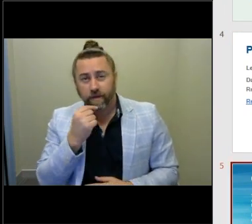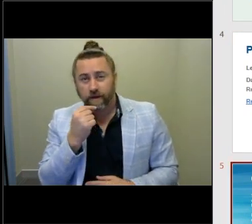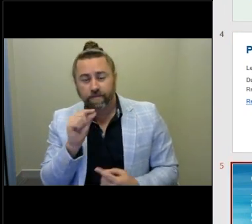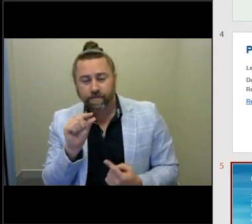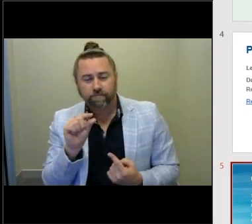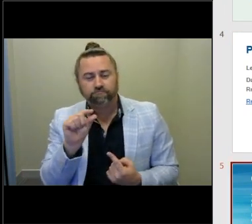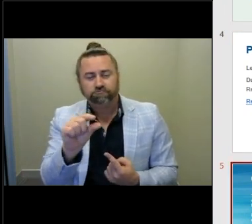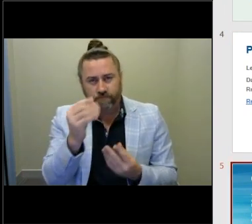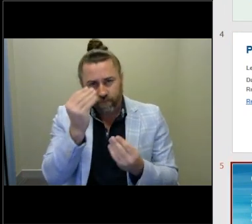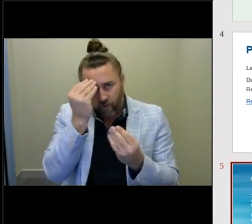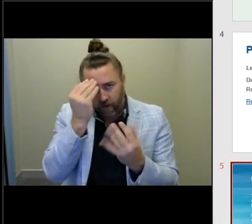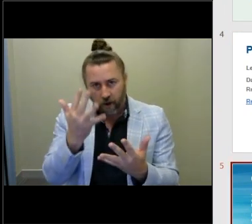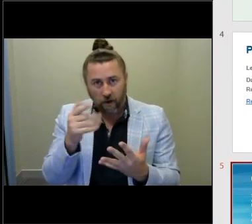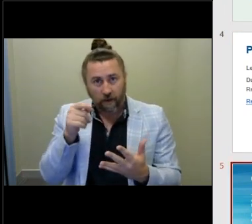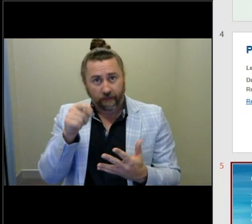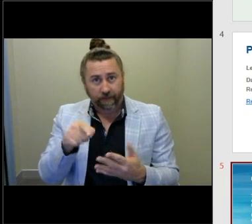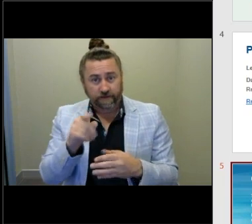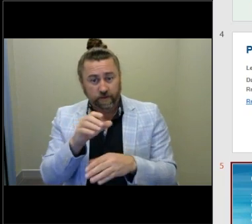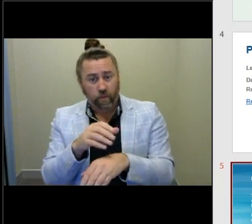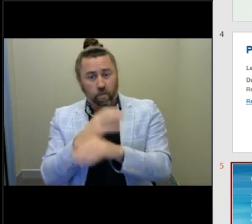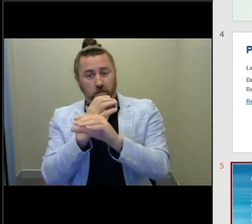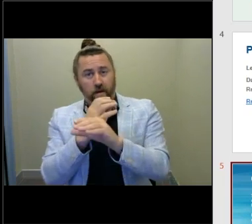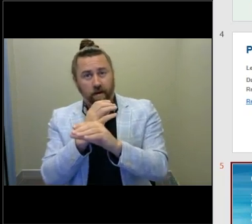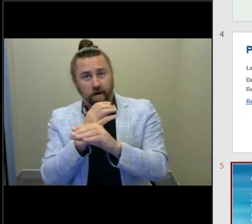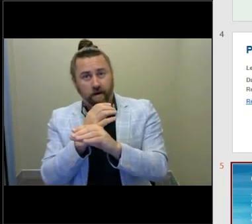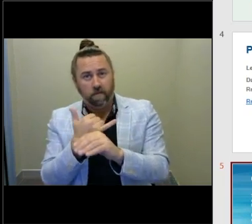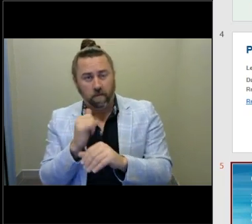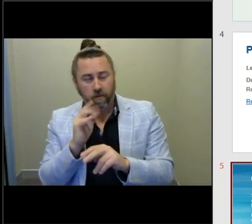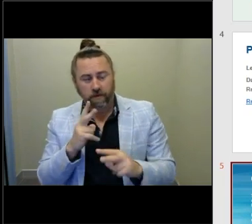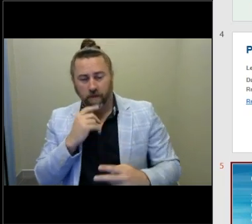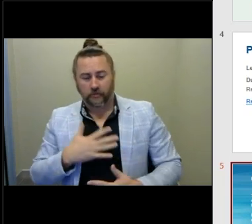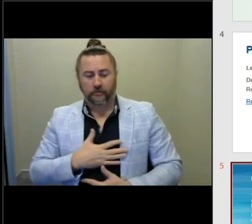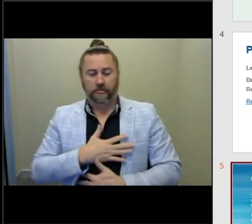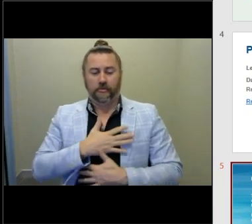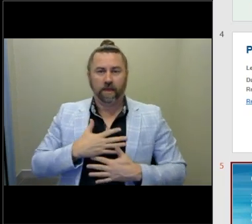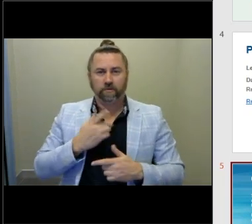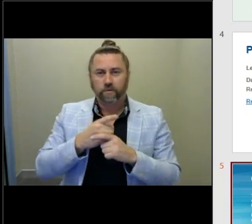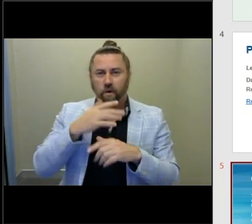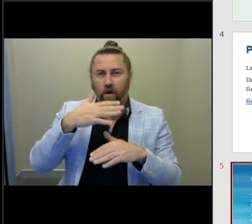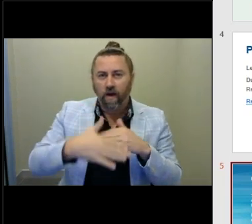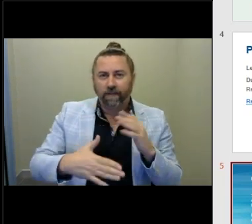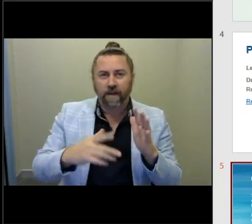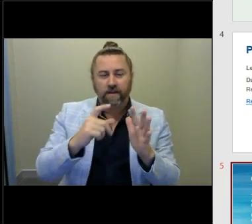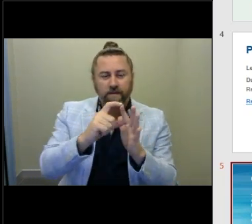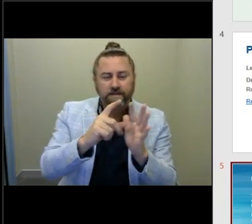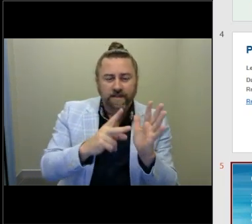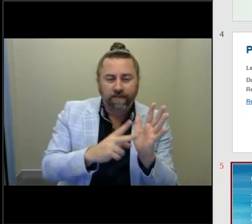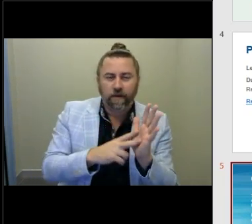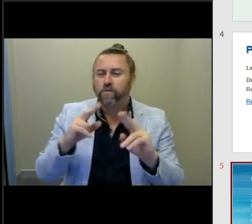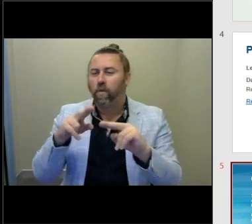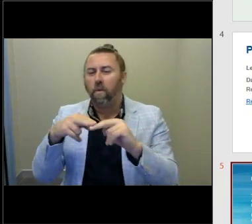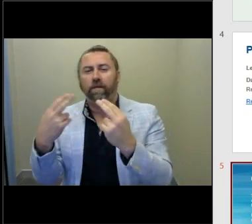The webinar will contain content related to domestic and family violence and will involve